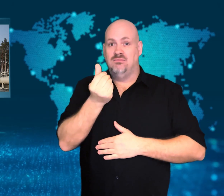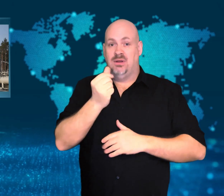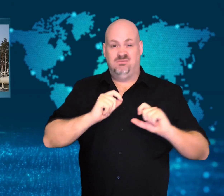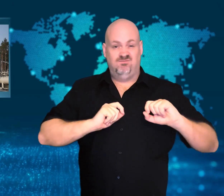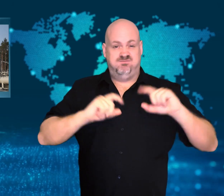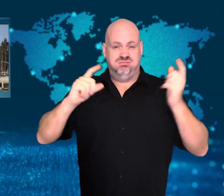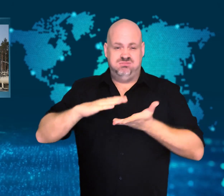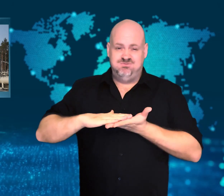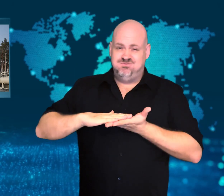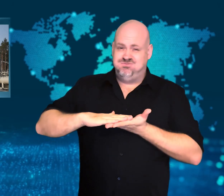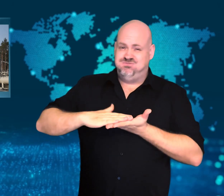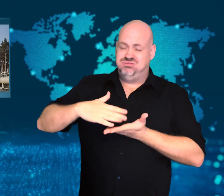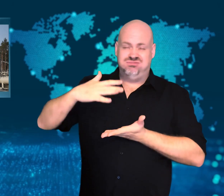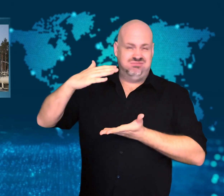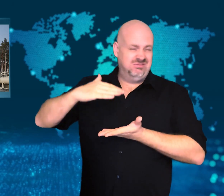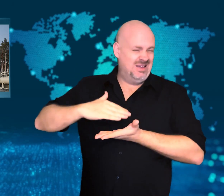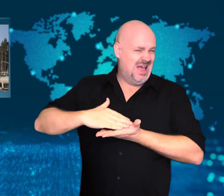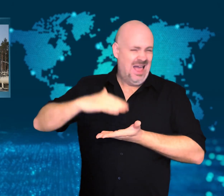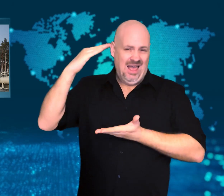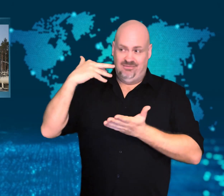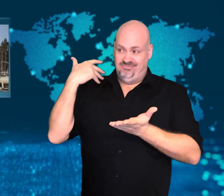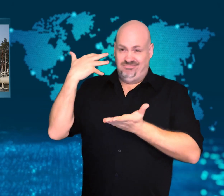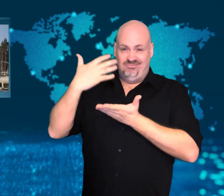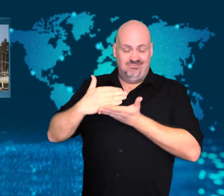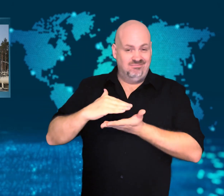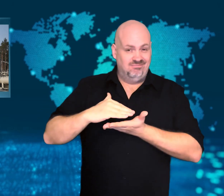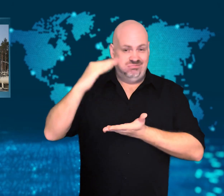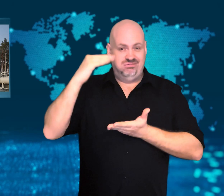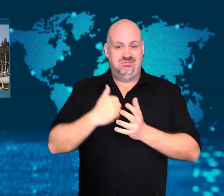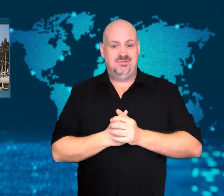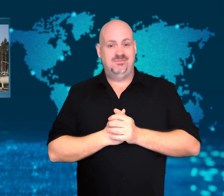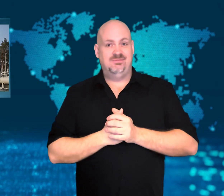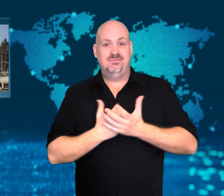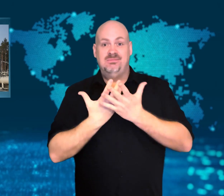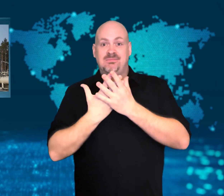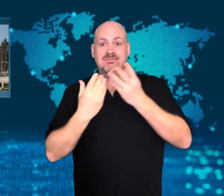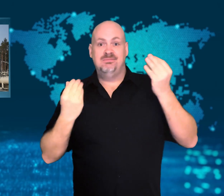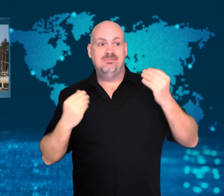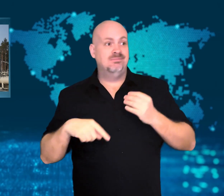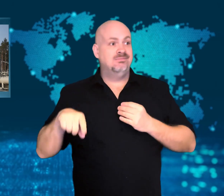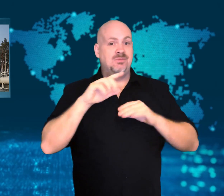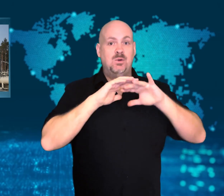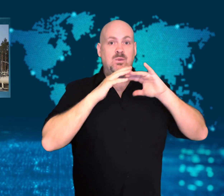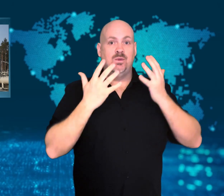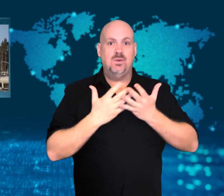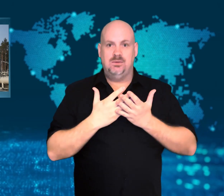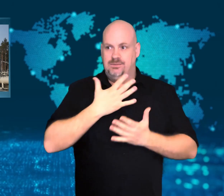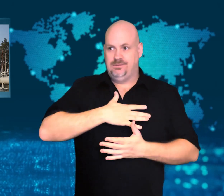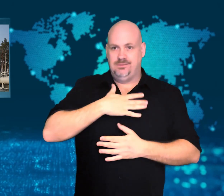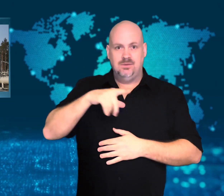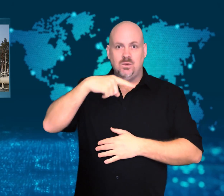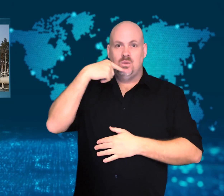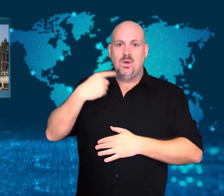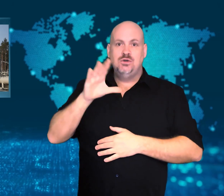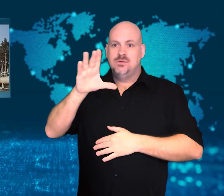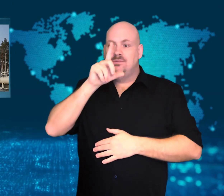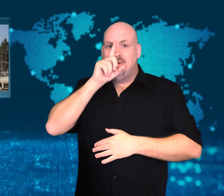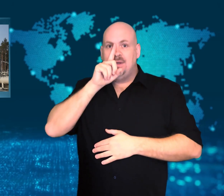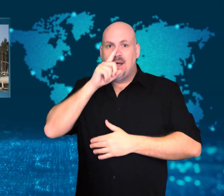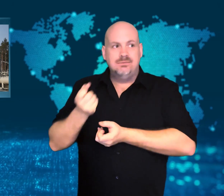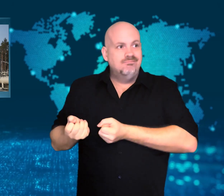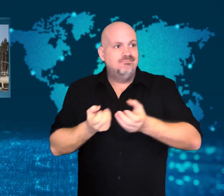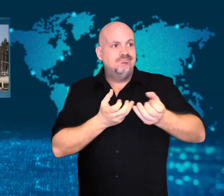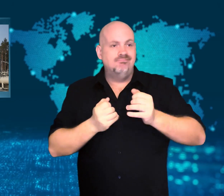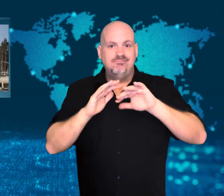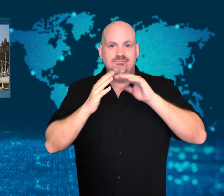This could drive the prices of oil to an all-time high on the world